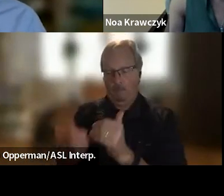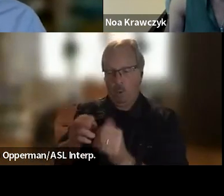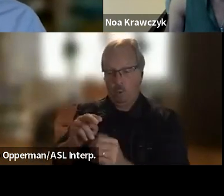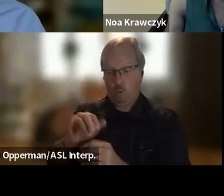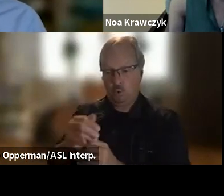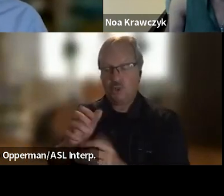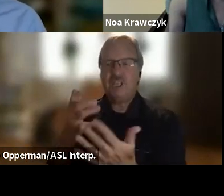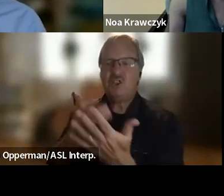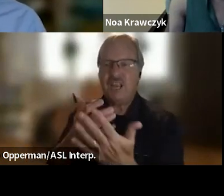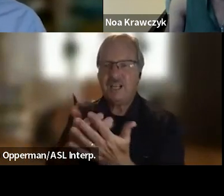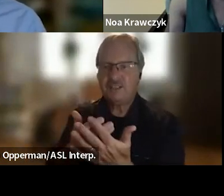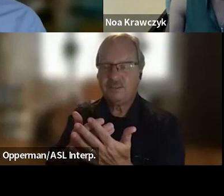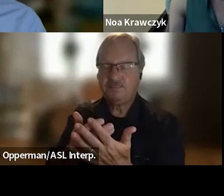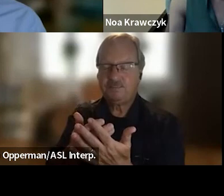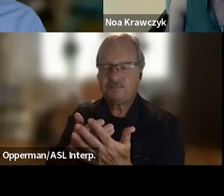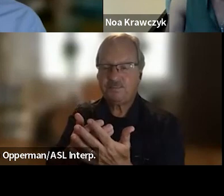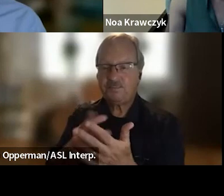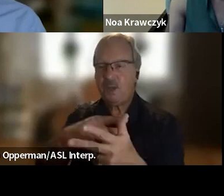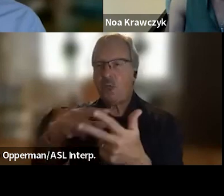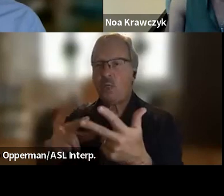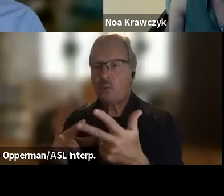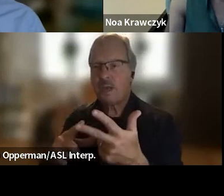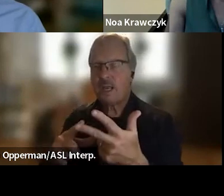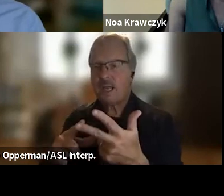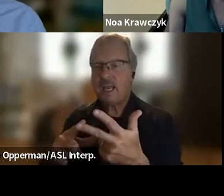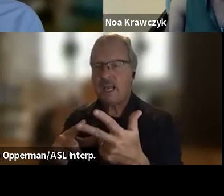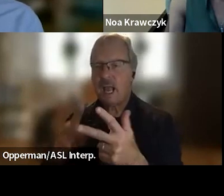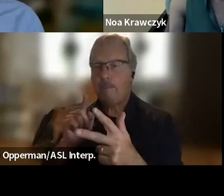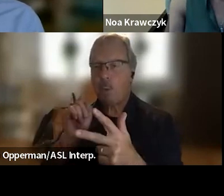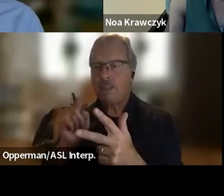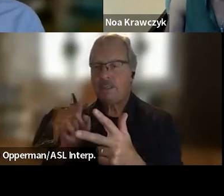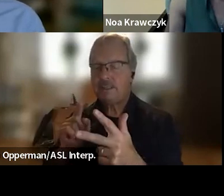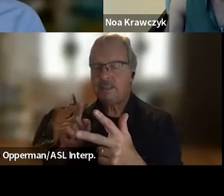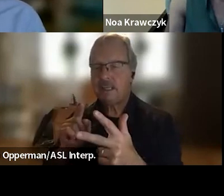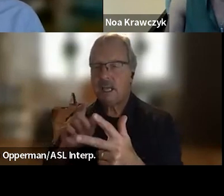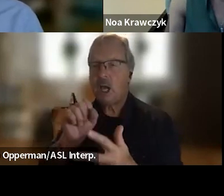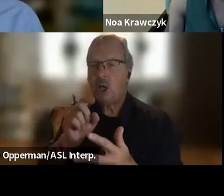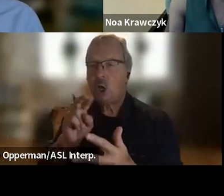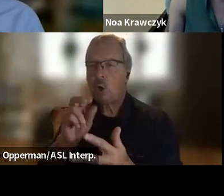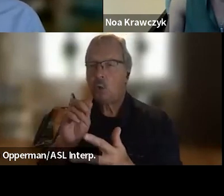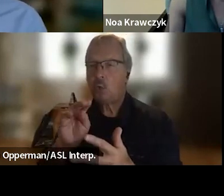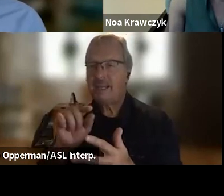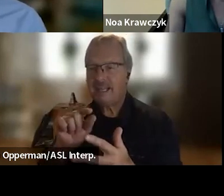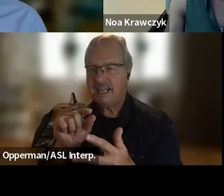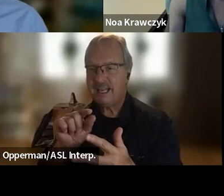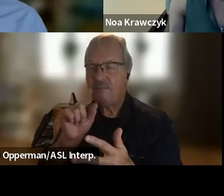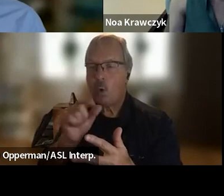there's really three points where there's a screening for not only substance abuse for mental health